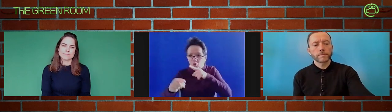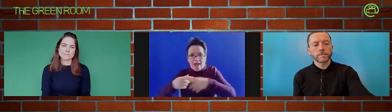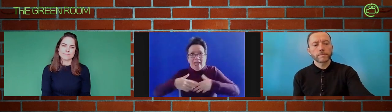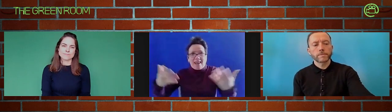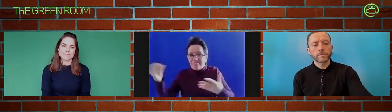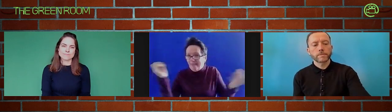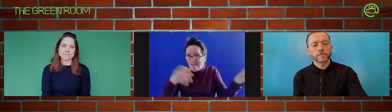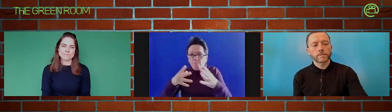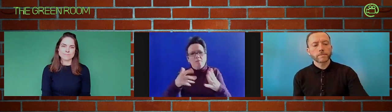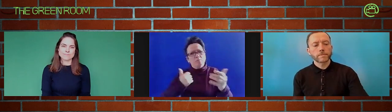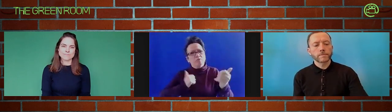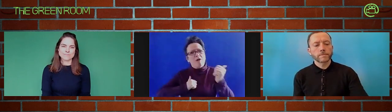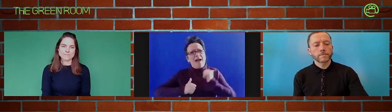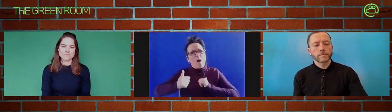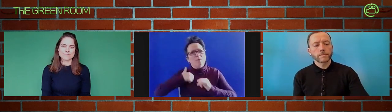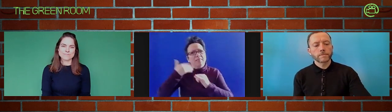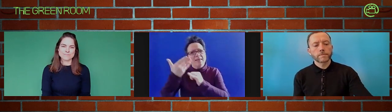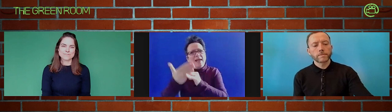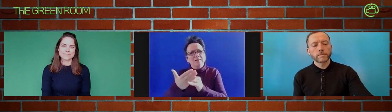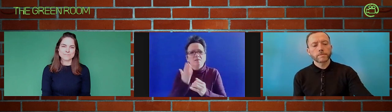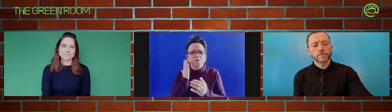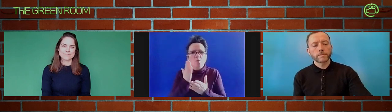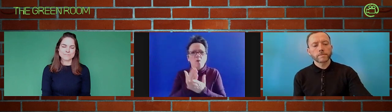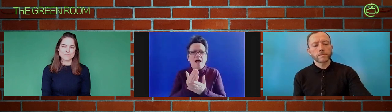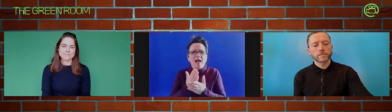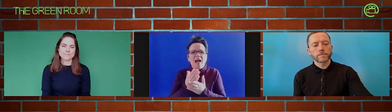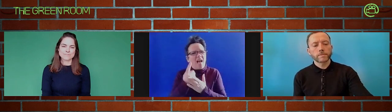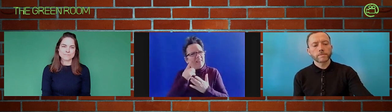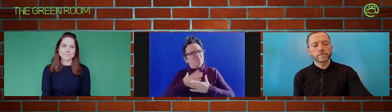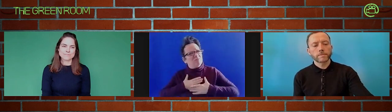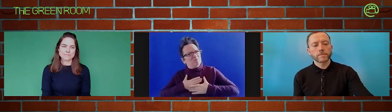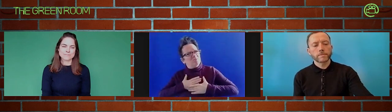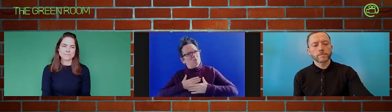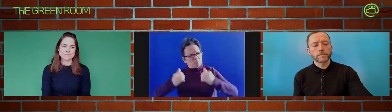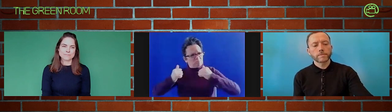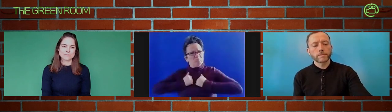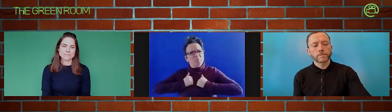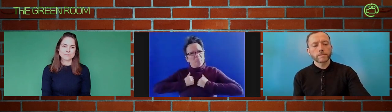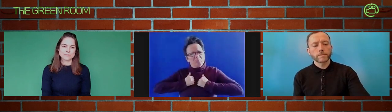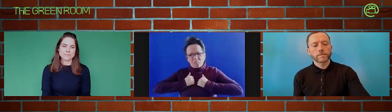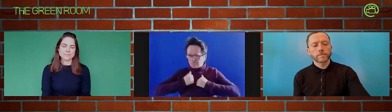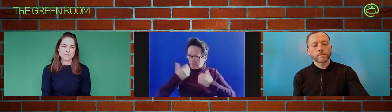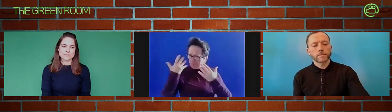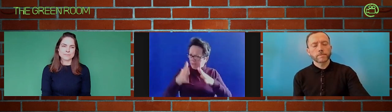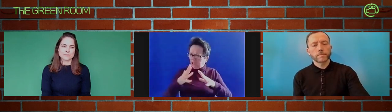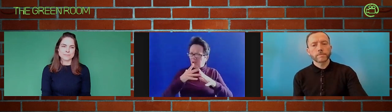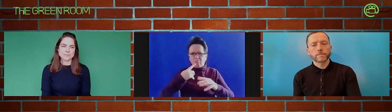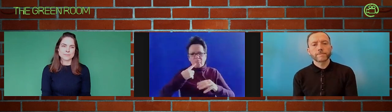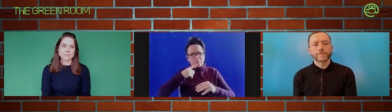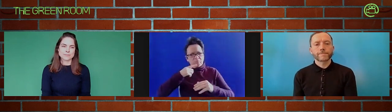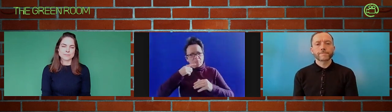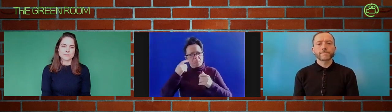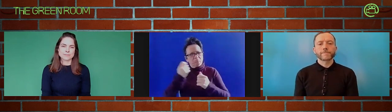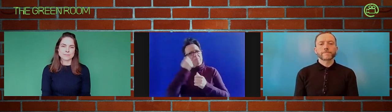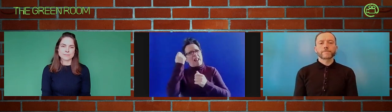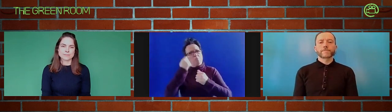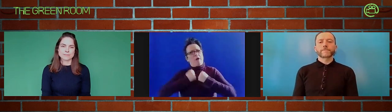So I think, own what you do every day and own your little victories and find your people that would be my advice.